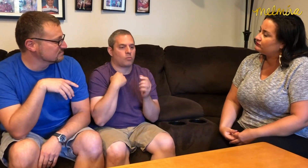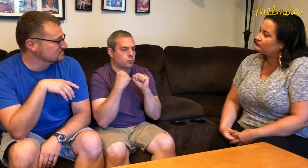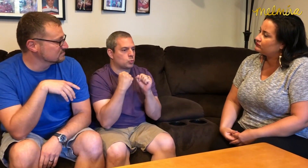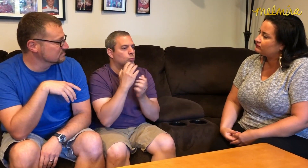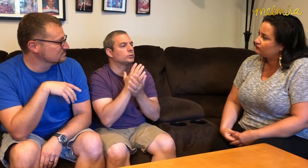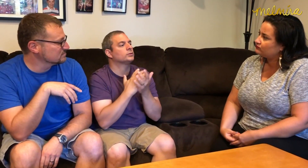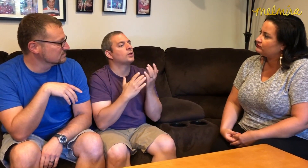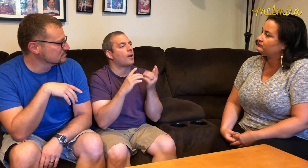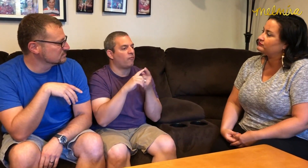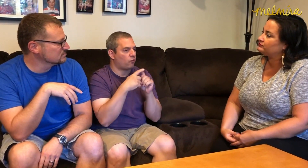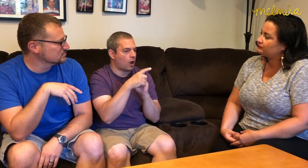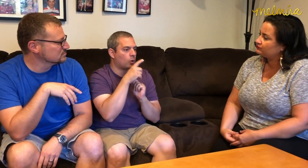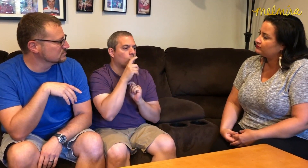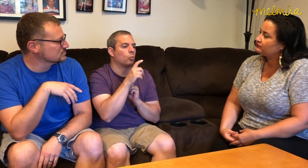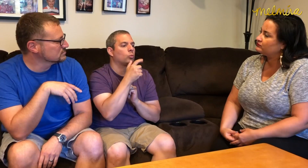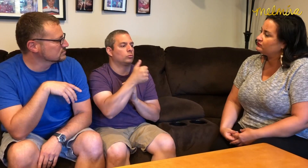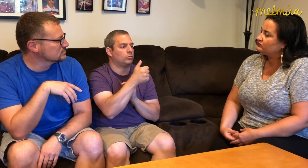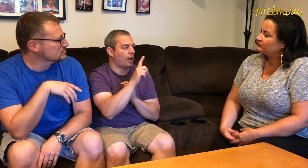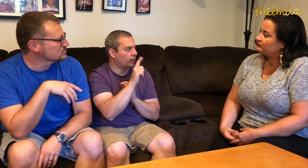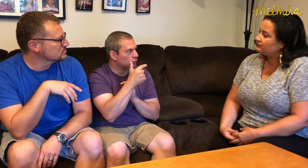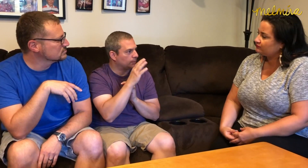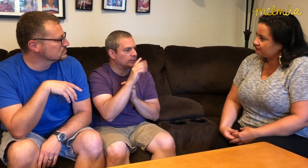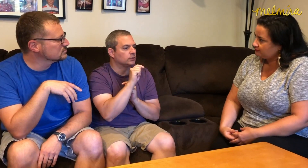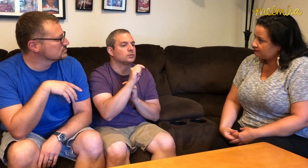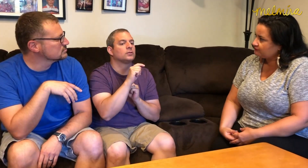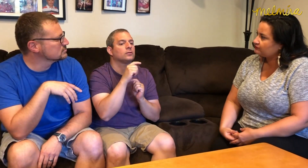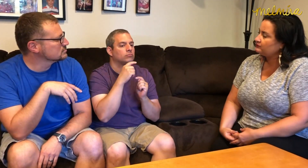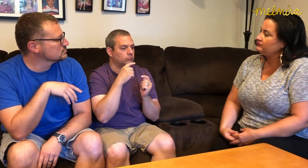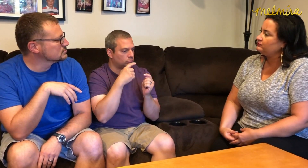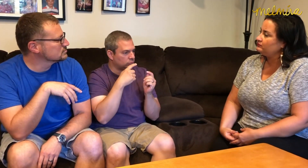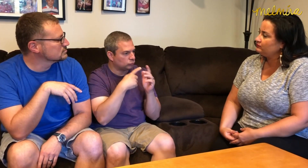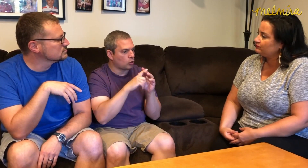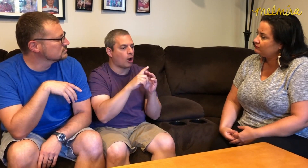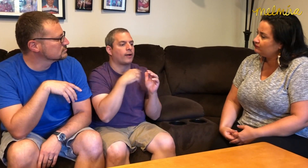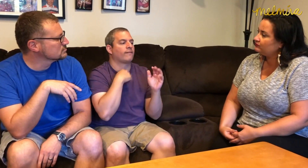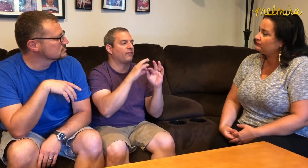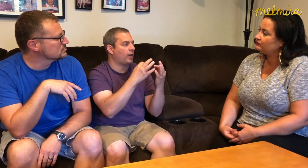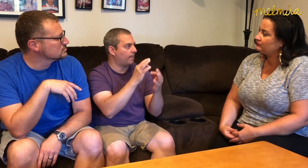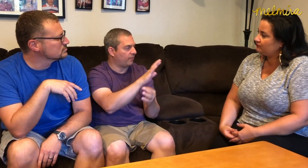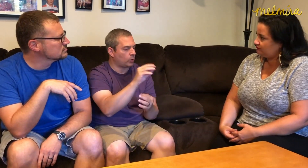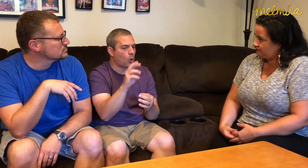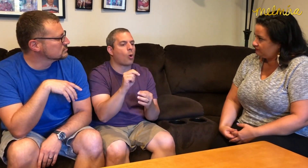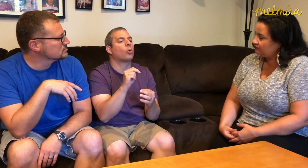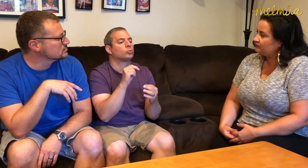We have some LGBTQ friends who are starting their own families.